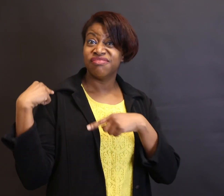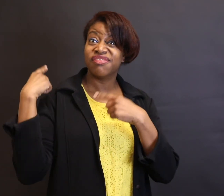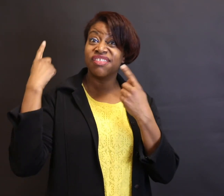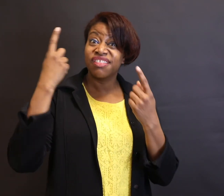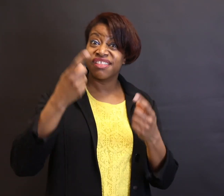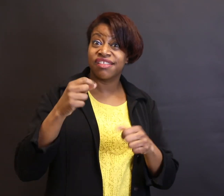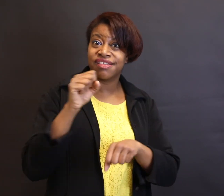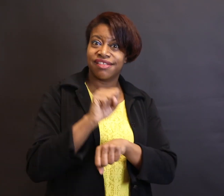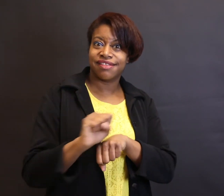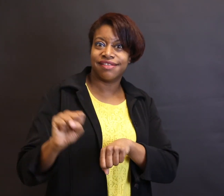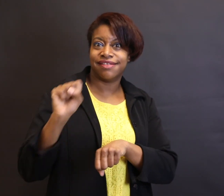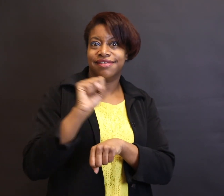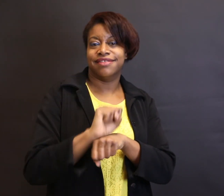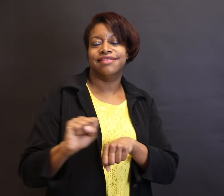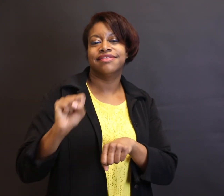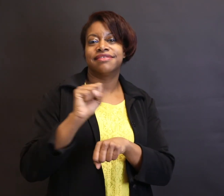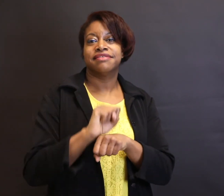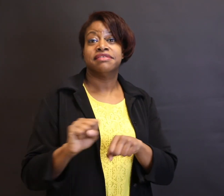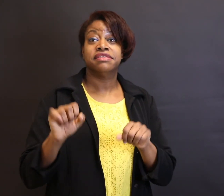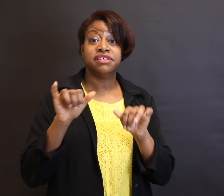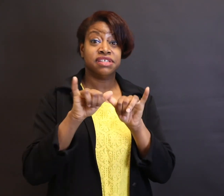We worked to ensure that there are